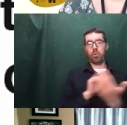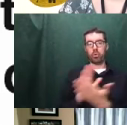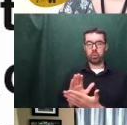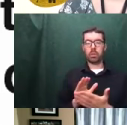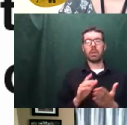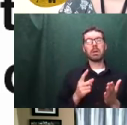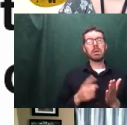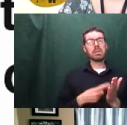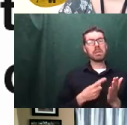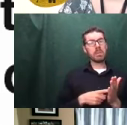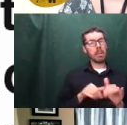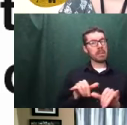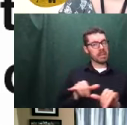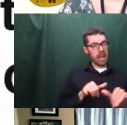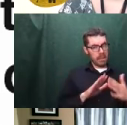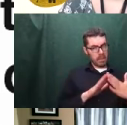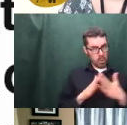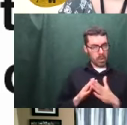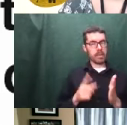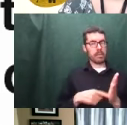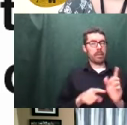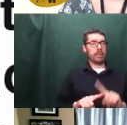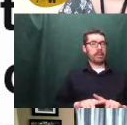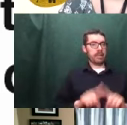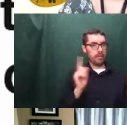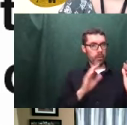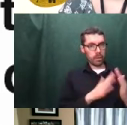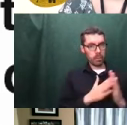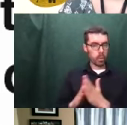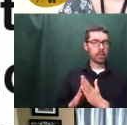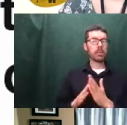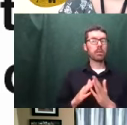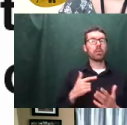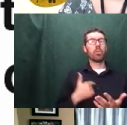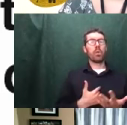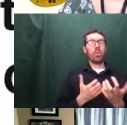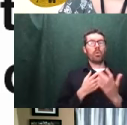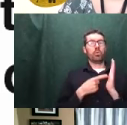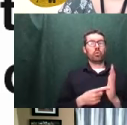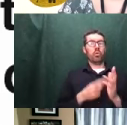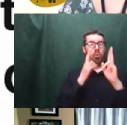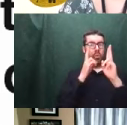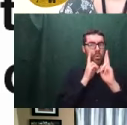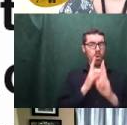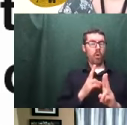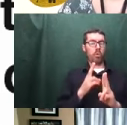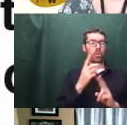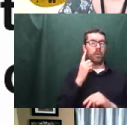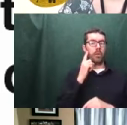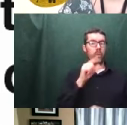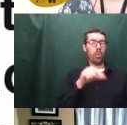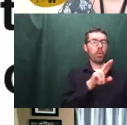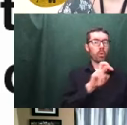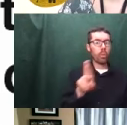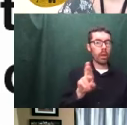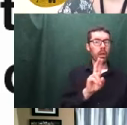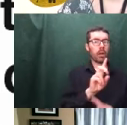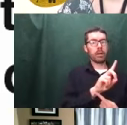communities, um, and we wanna be honoring the work of queer disabled people of color